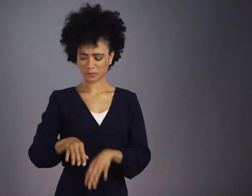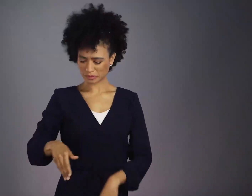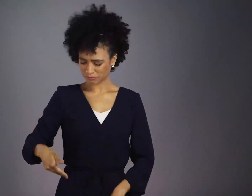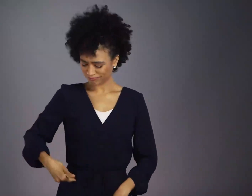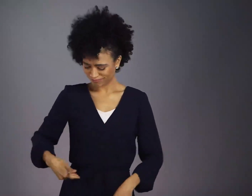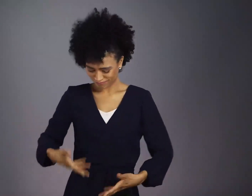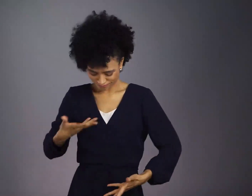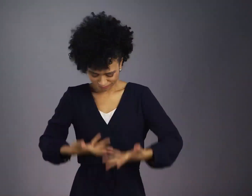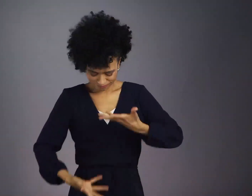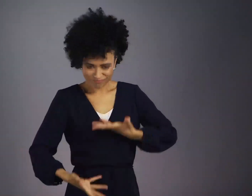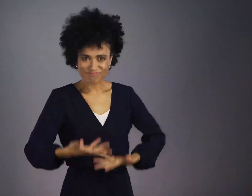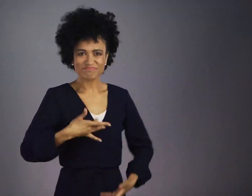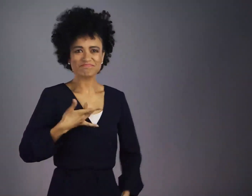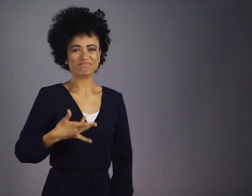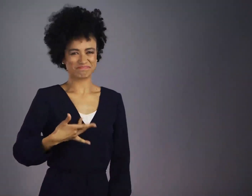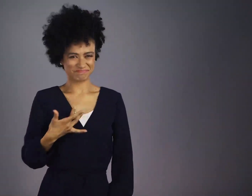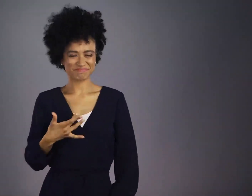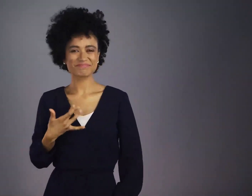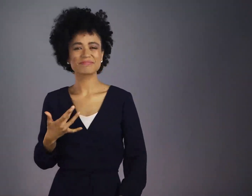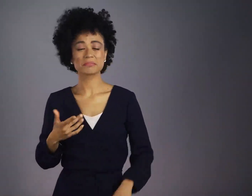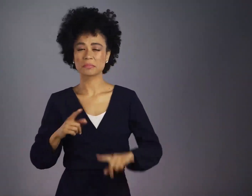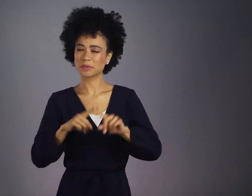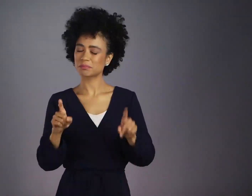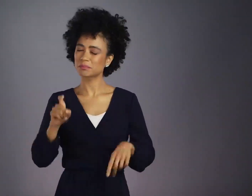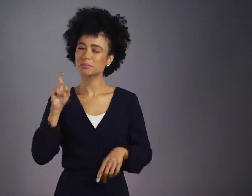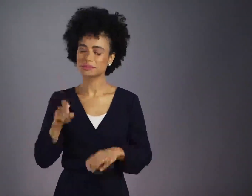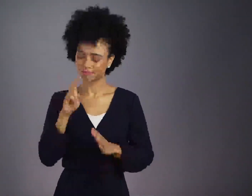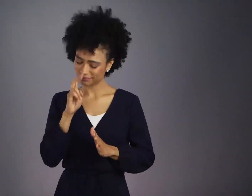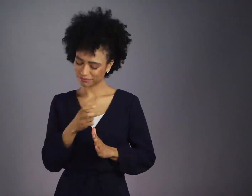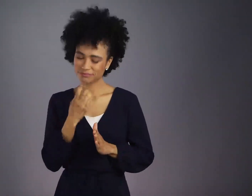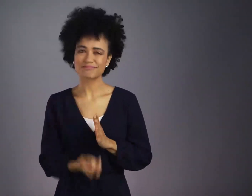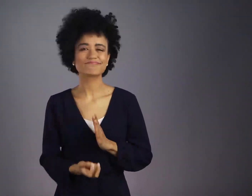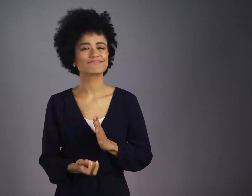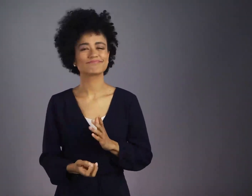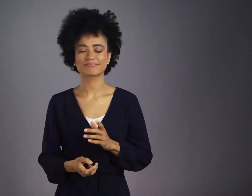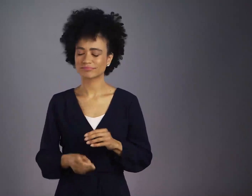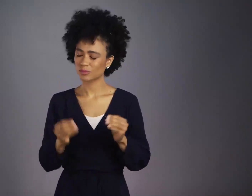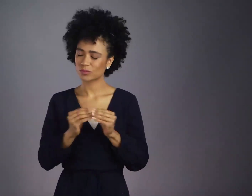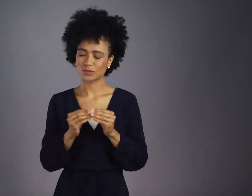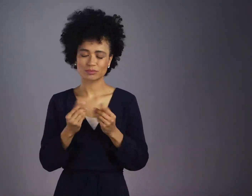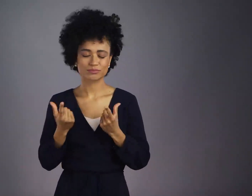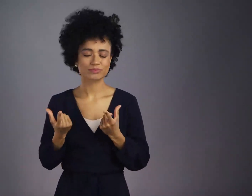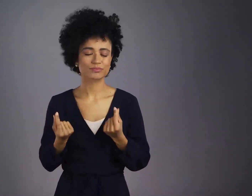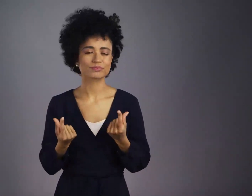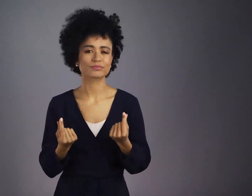But we must go further and that means more action.